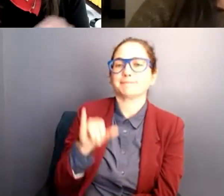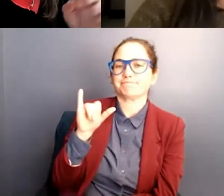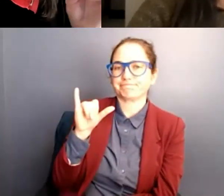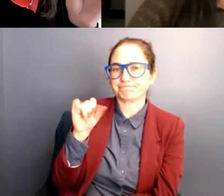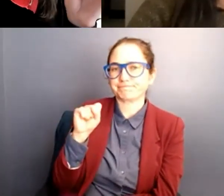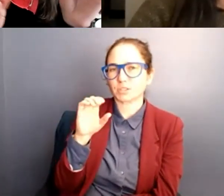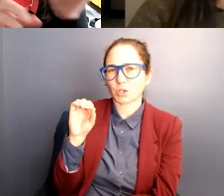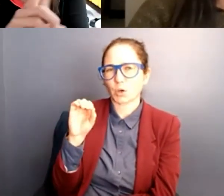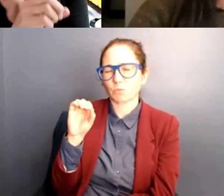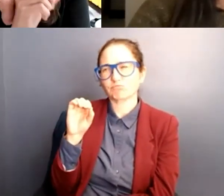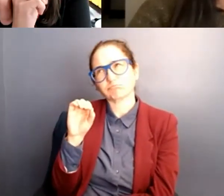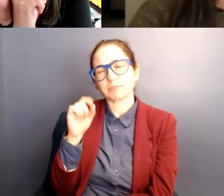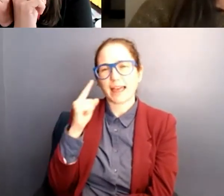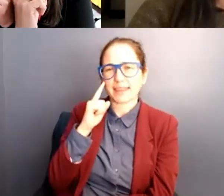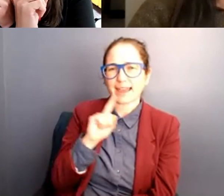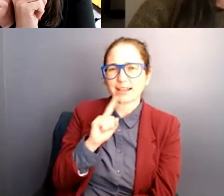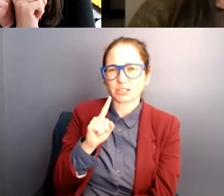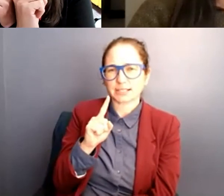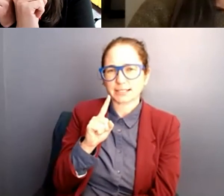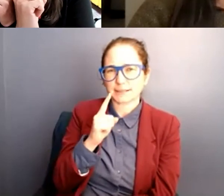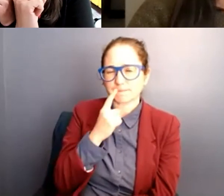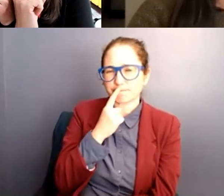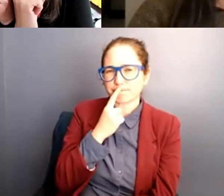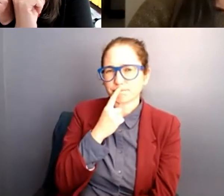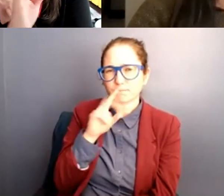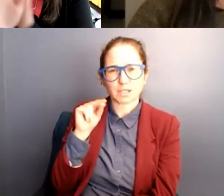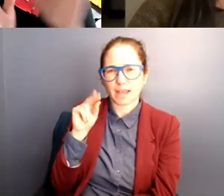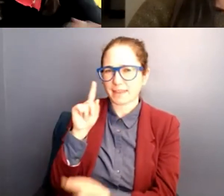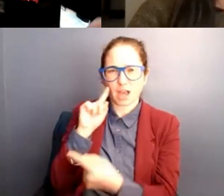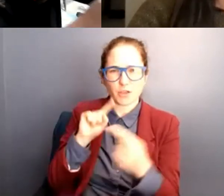around. Like Cathy is our captioner today, she's awesome.